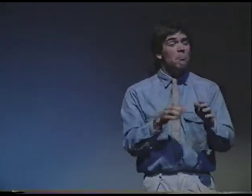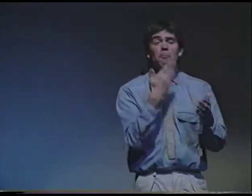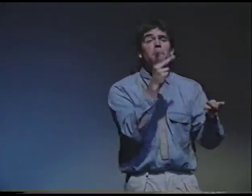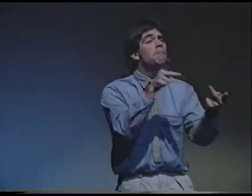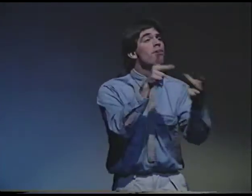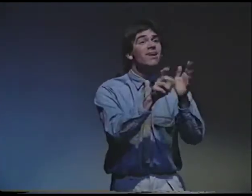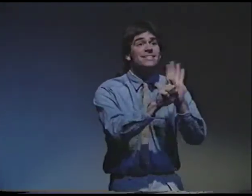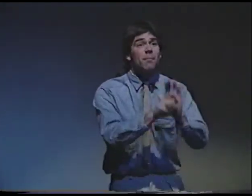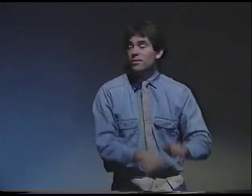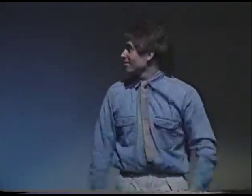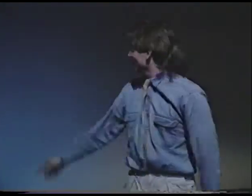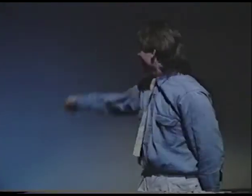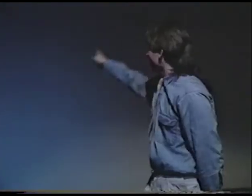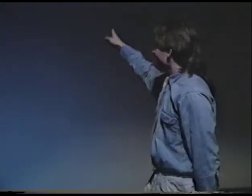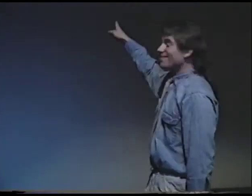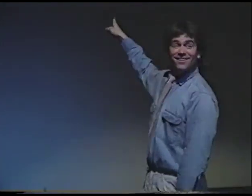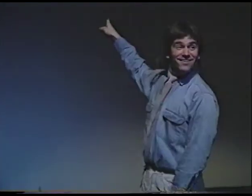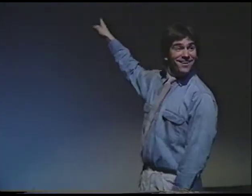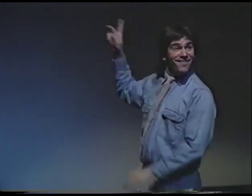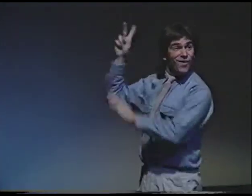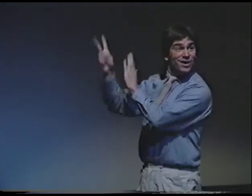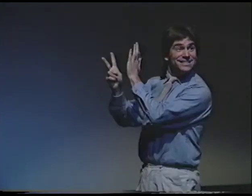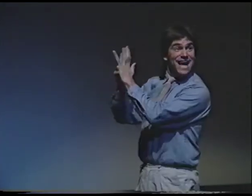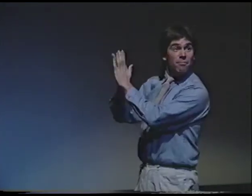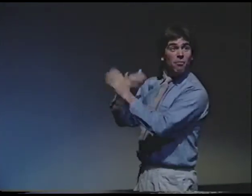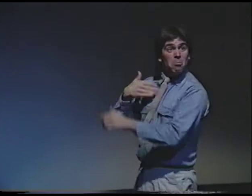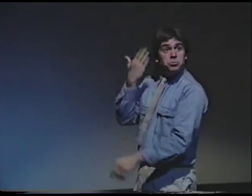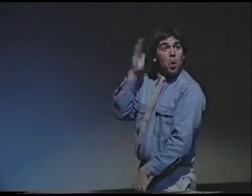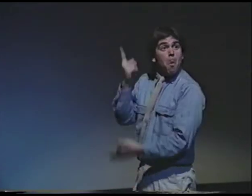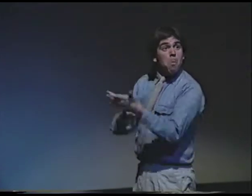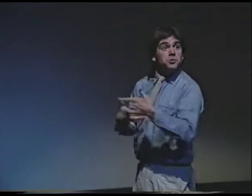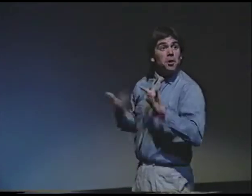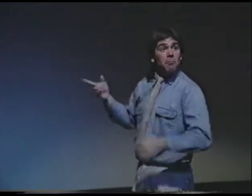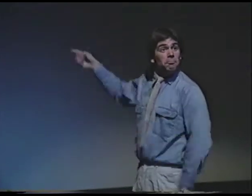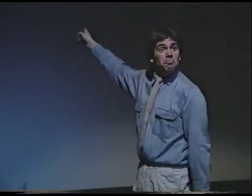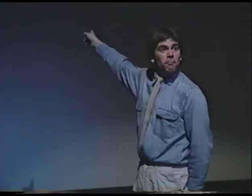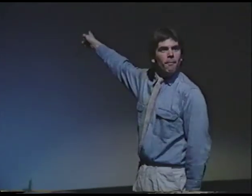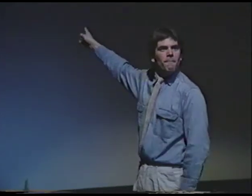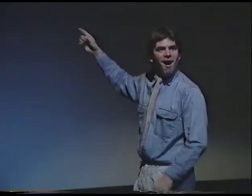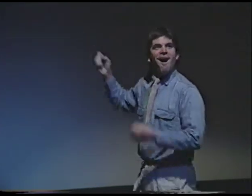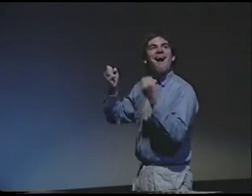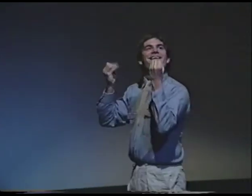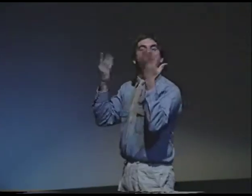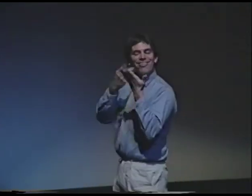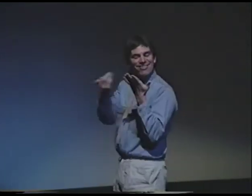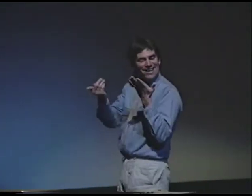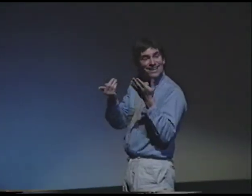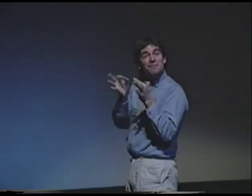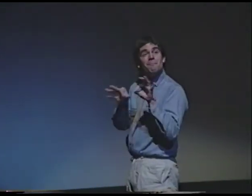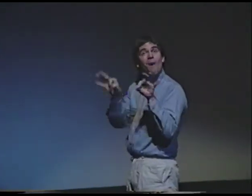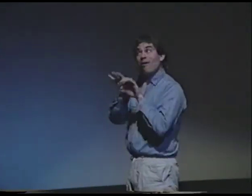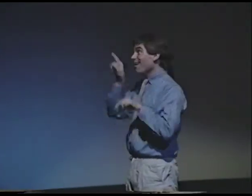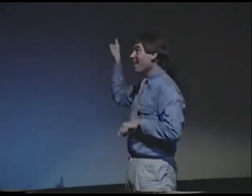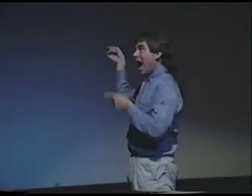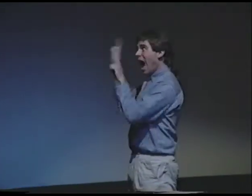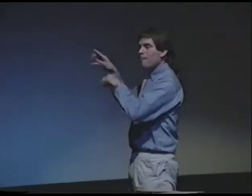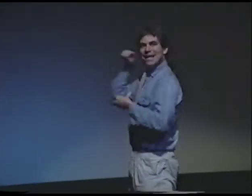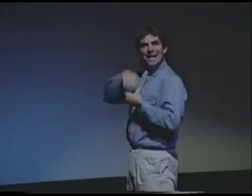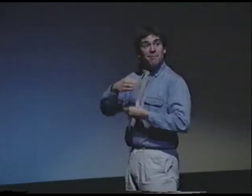It's really happens often. And a perfect example here is a videotape. I had no idea what was going to happen.